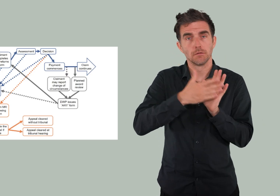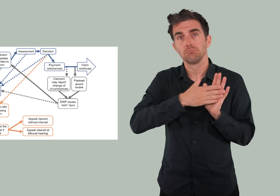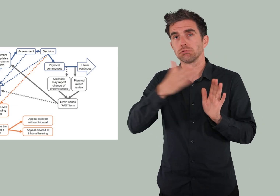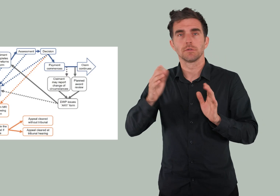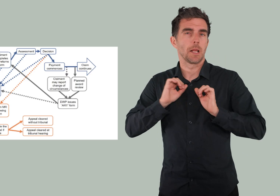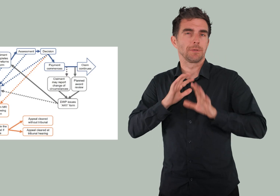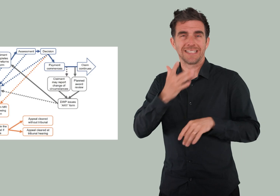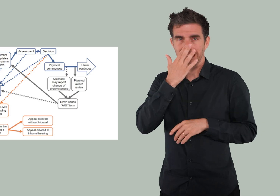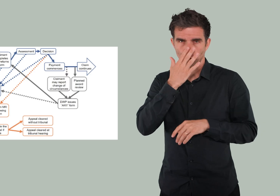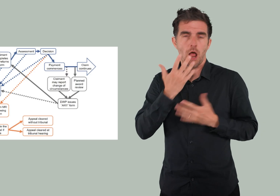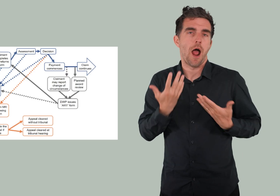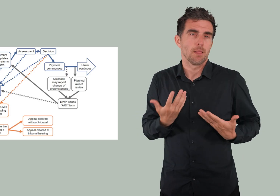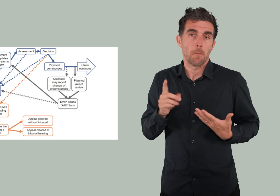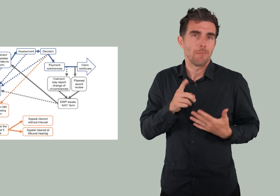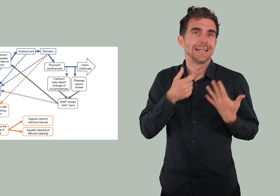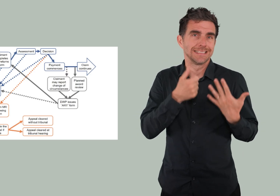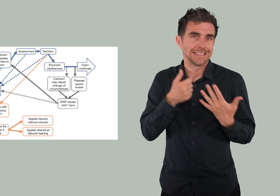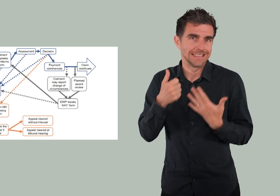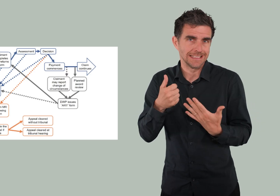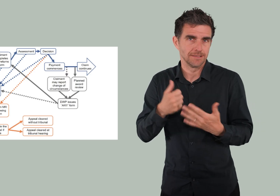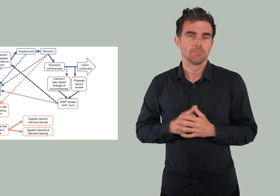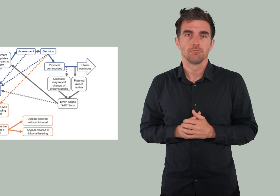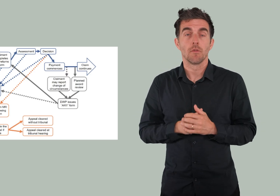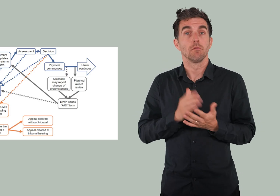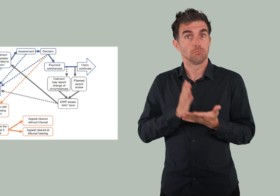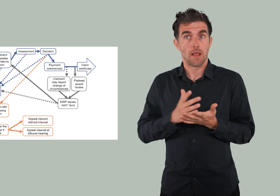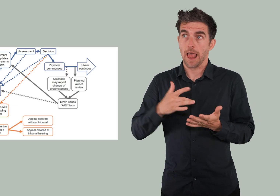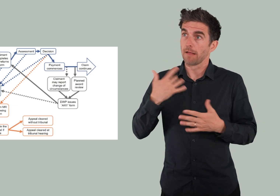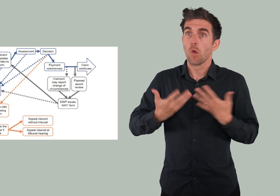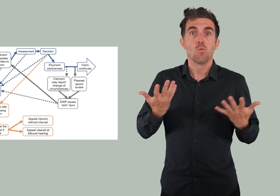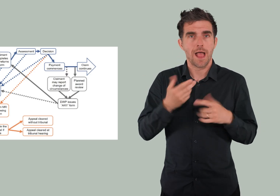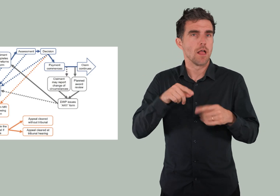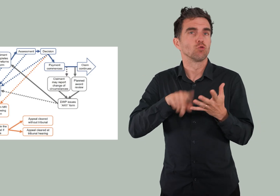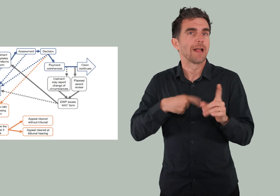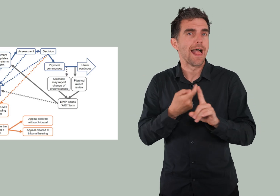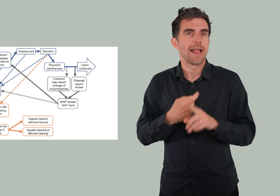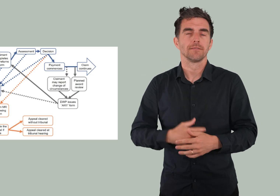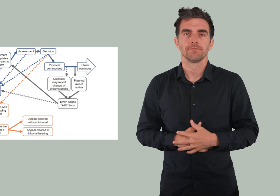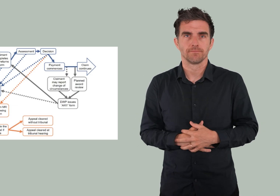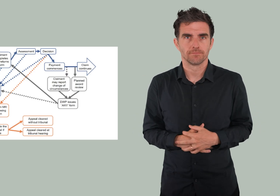and pension age (currently 66) and normally live in the UK.